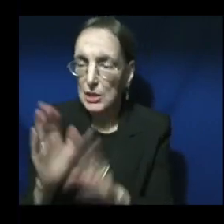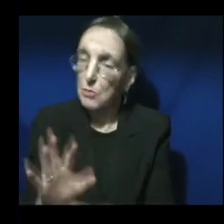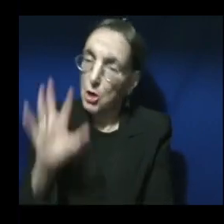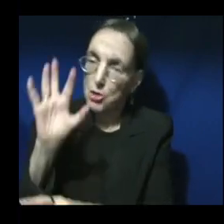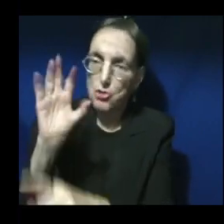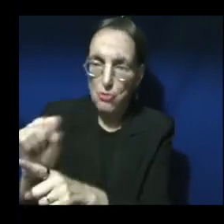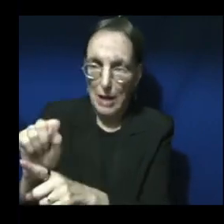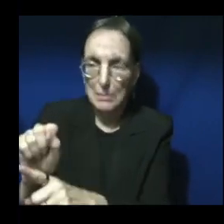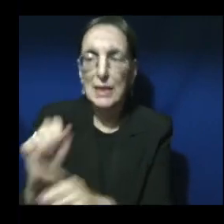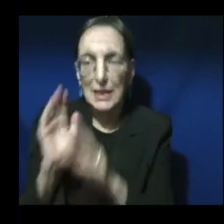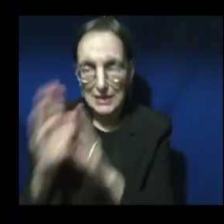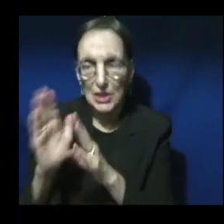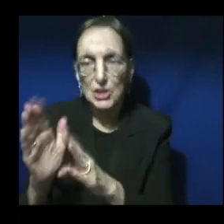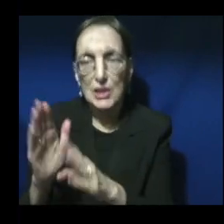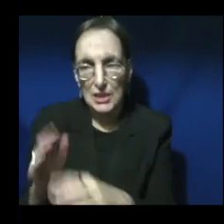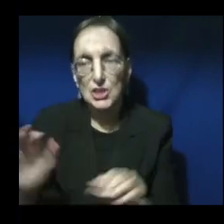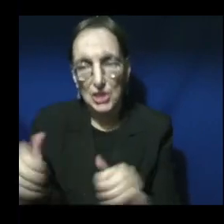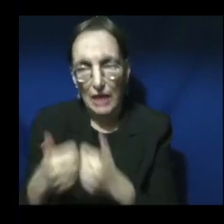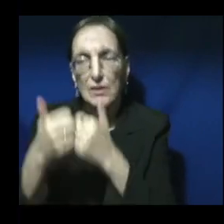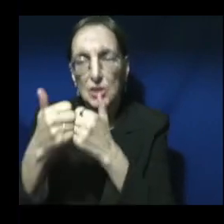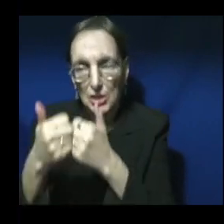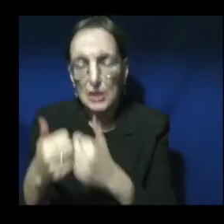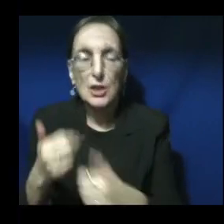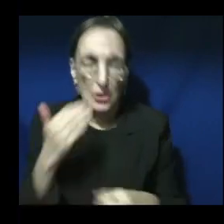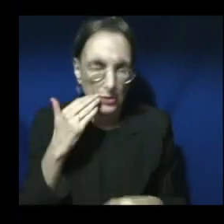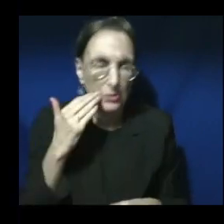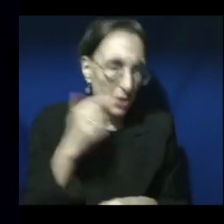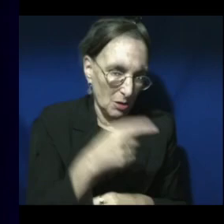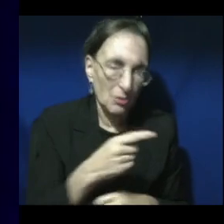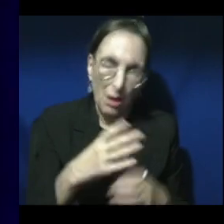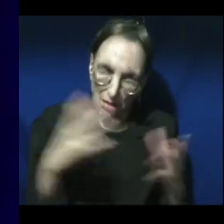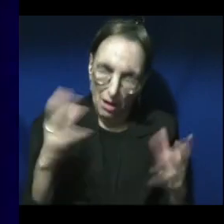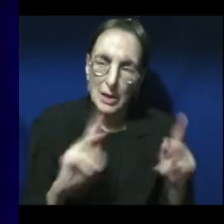who work in social know, hey, you know, lots of people are sort of scrolling through social media;